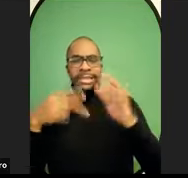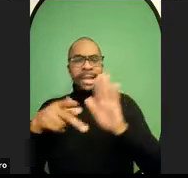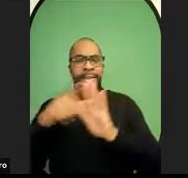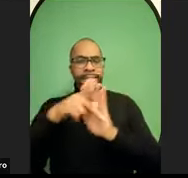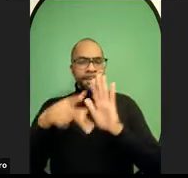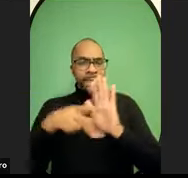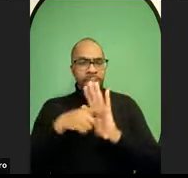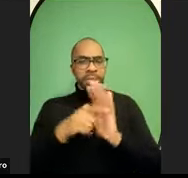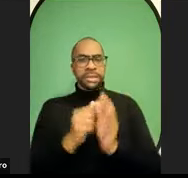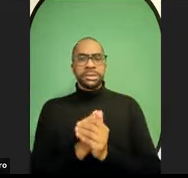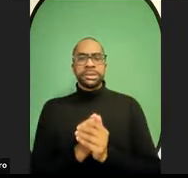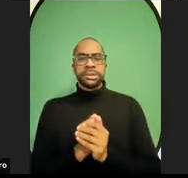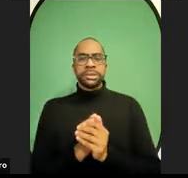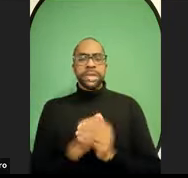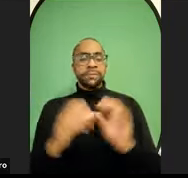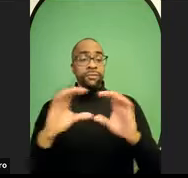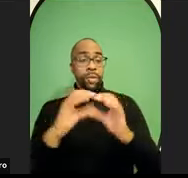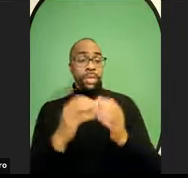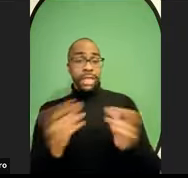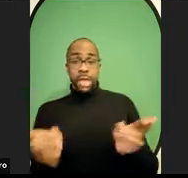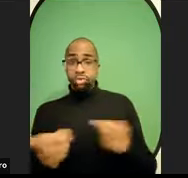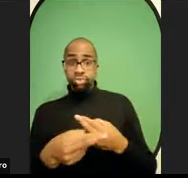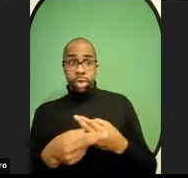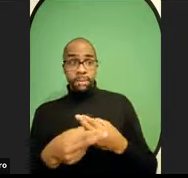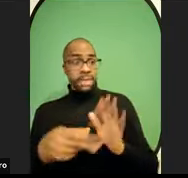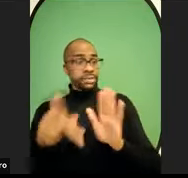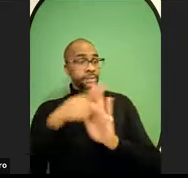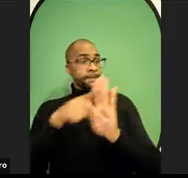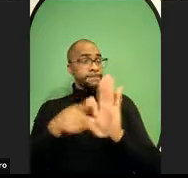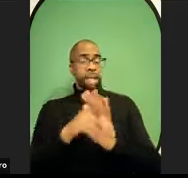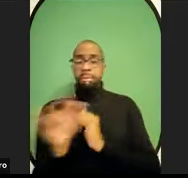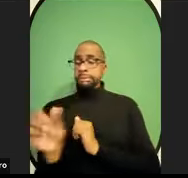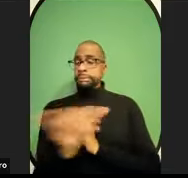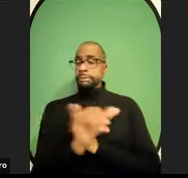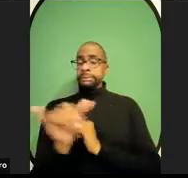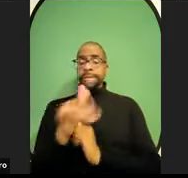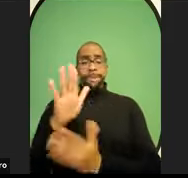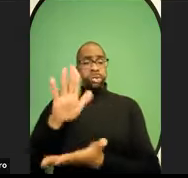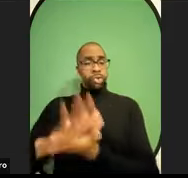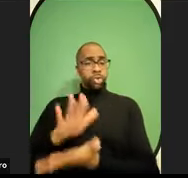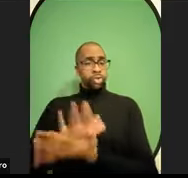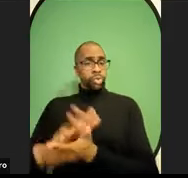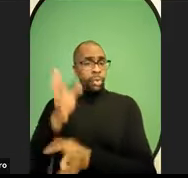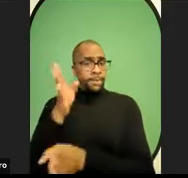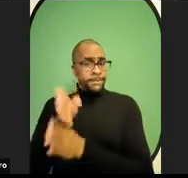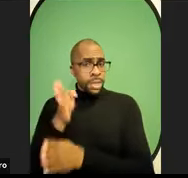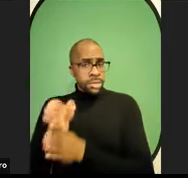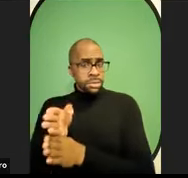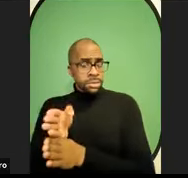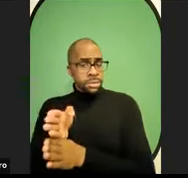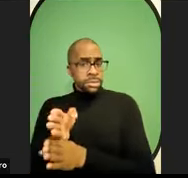Yeah, no I listen, the mask. The mask Policy is The mask Policy is the my in the classroom is. is the mass is the mass Policy on the school